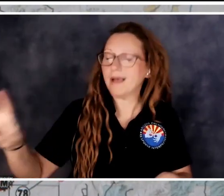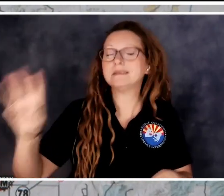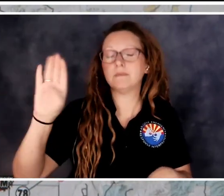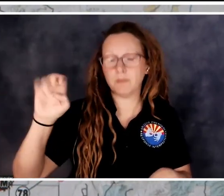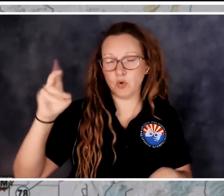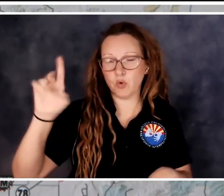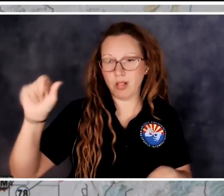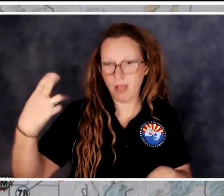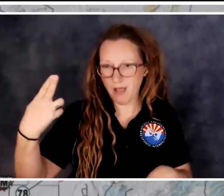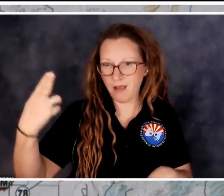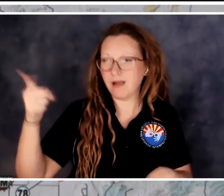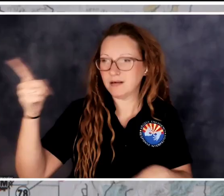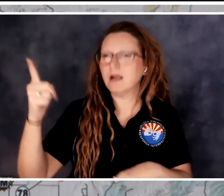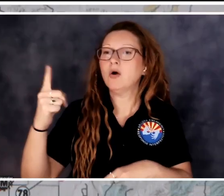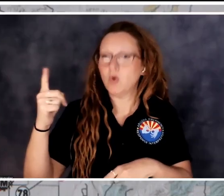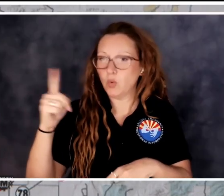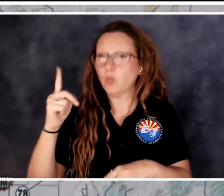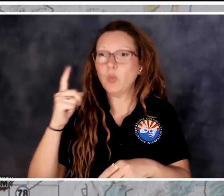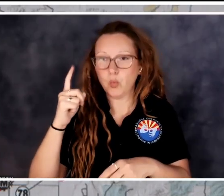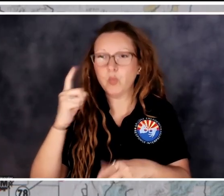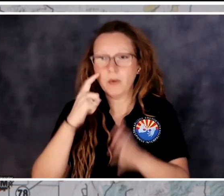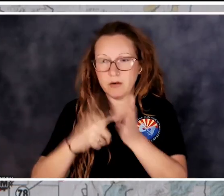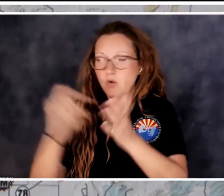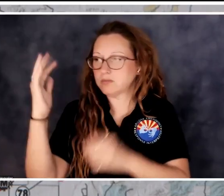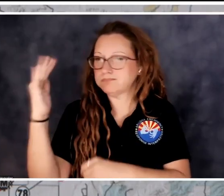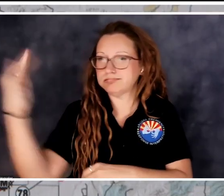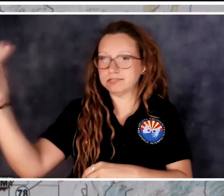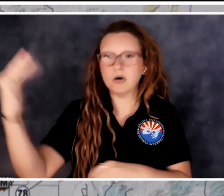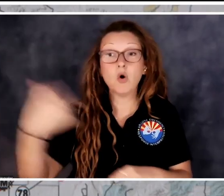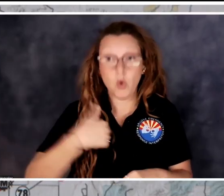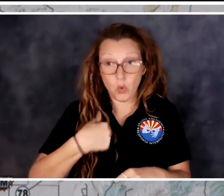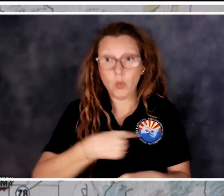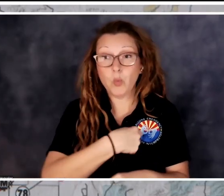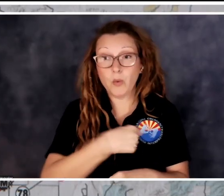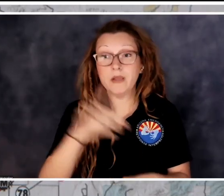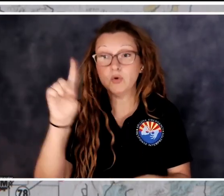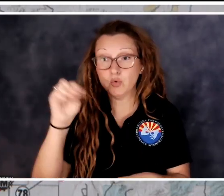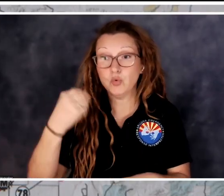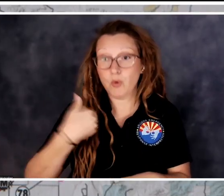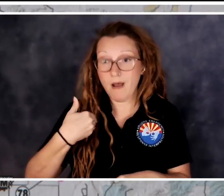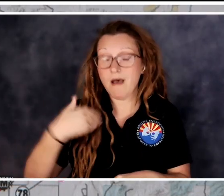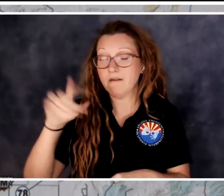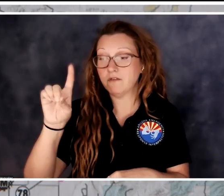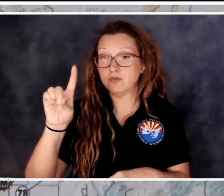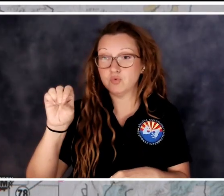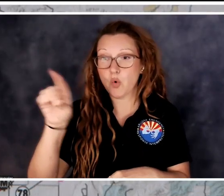this is the area that had some additional growth. One thing though, we do have dozer line that's not showing on this map.